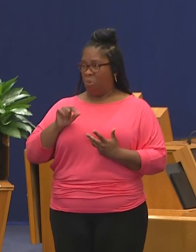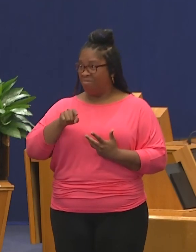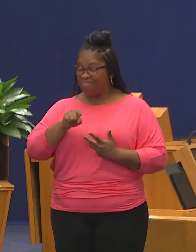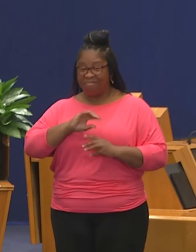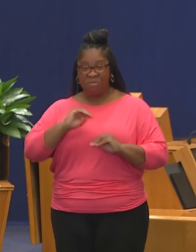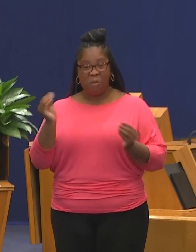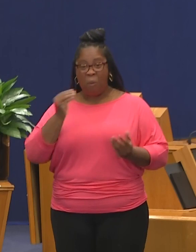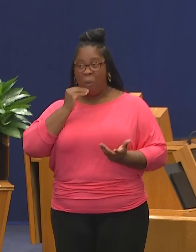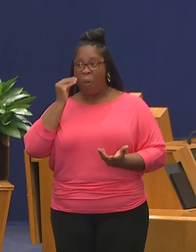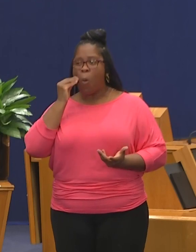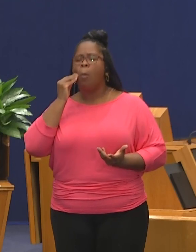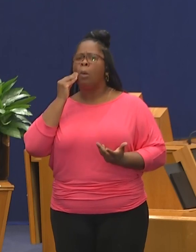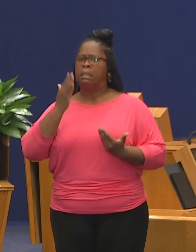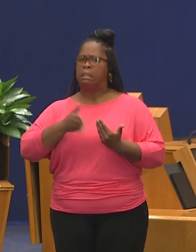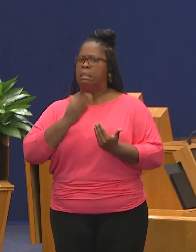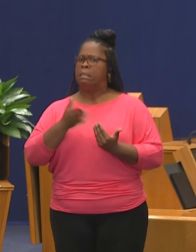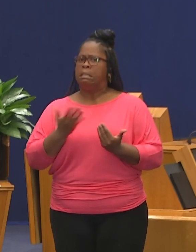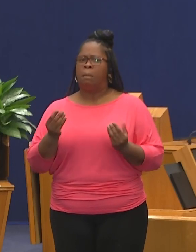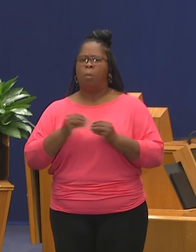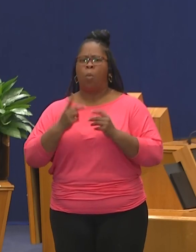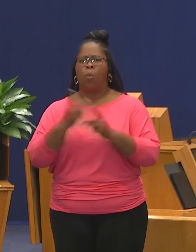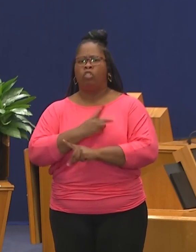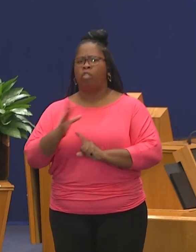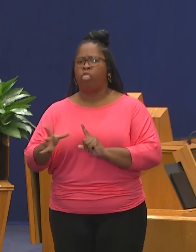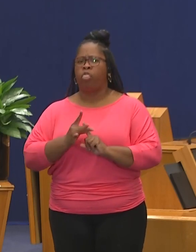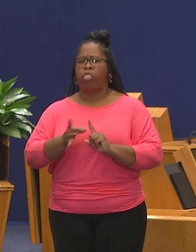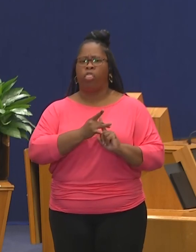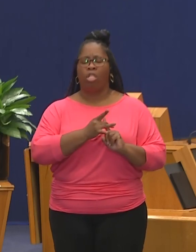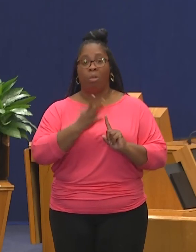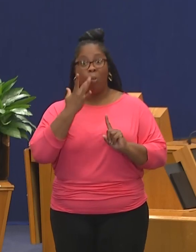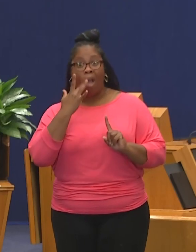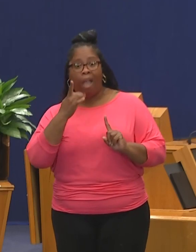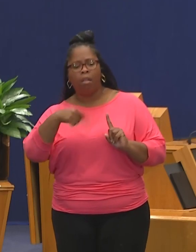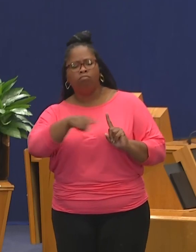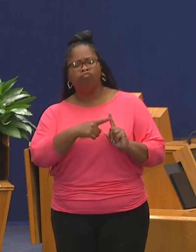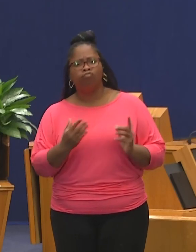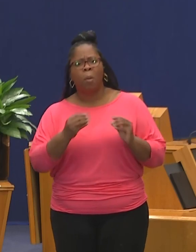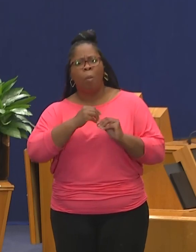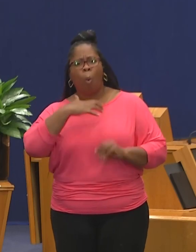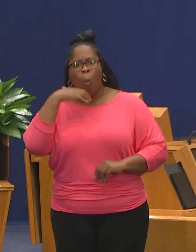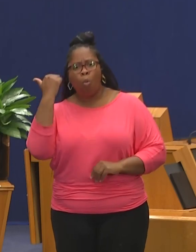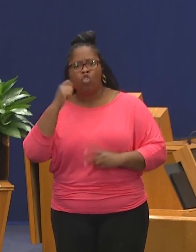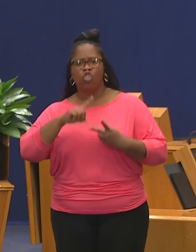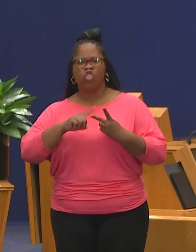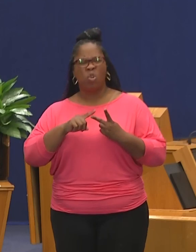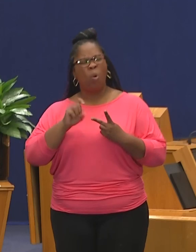HOMELESS POPULATION IS AT A GREATER RISK OF CONTRACTING THE